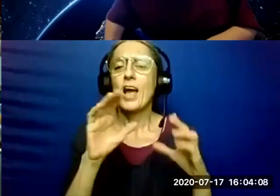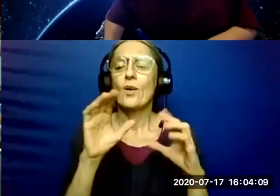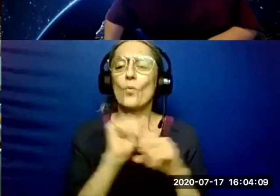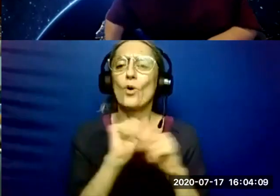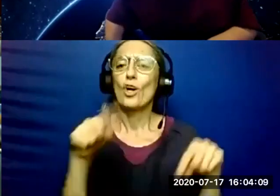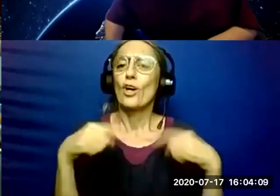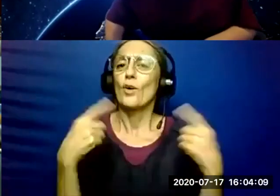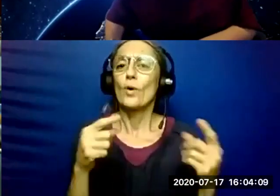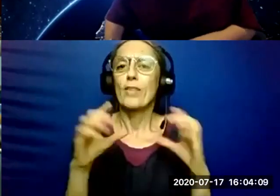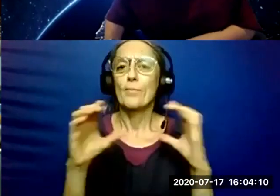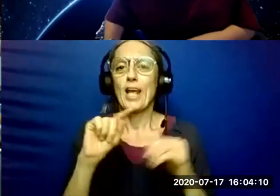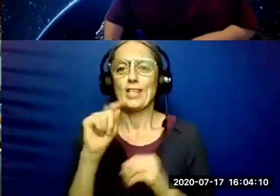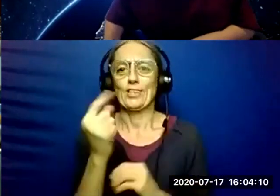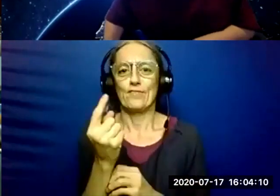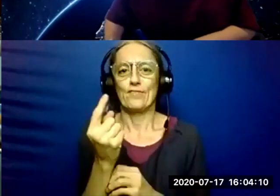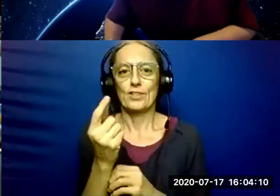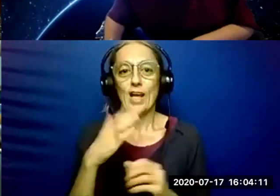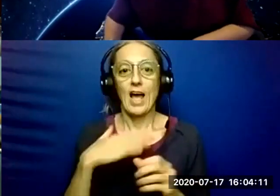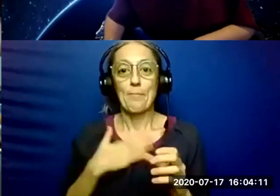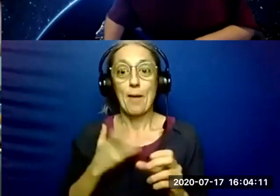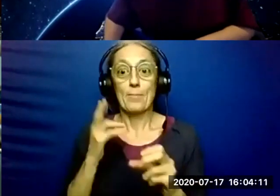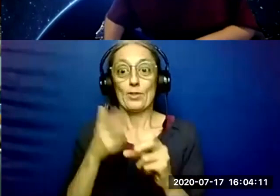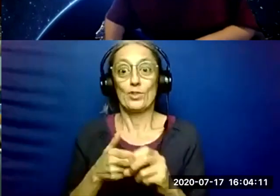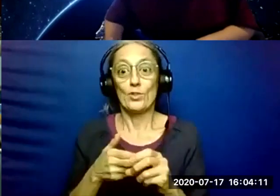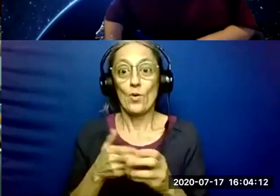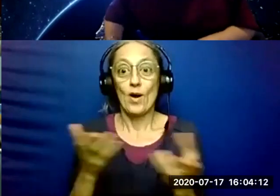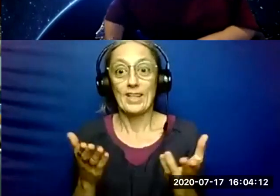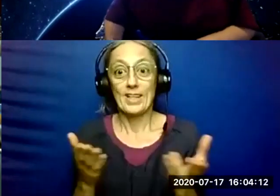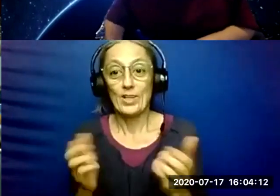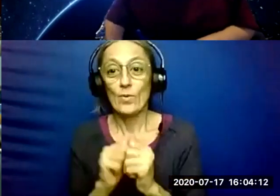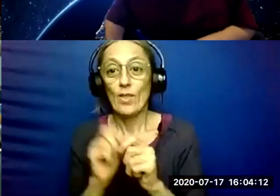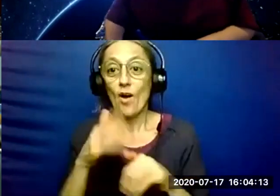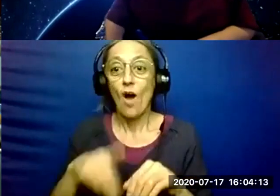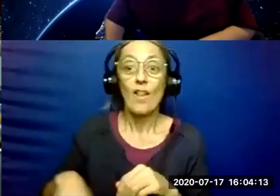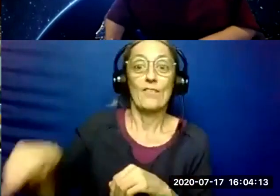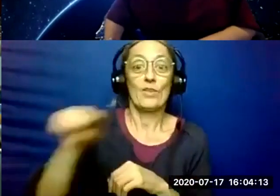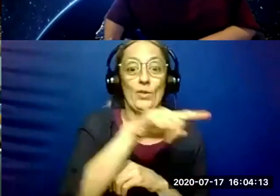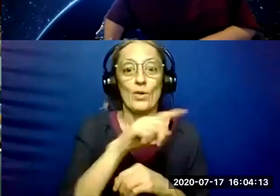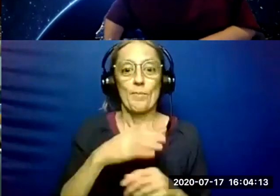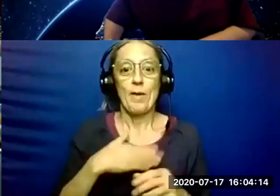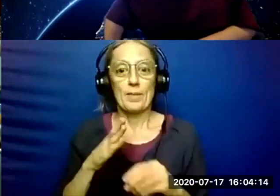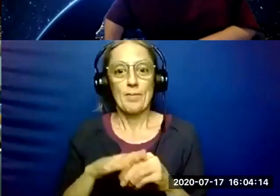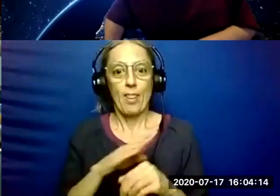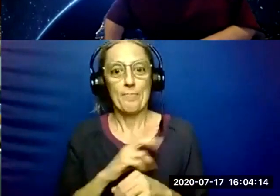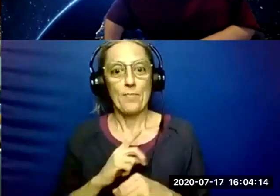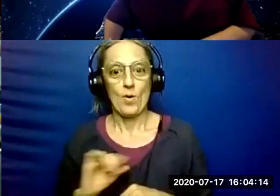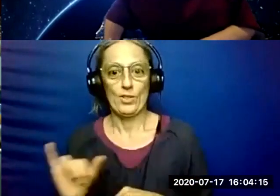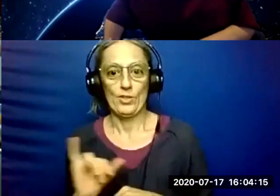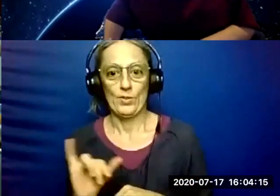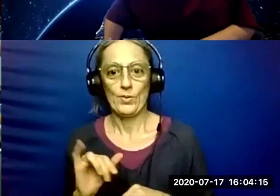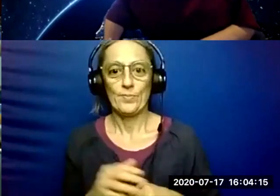and to be with all of you today. Let me first say you know that I've had the privilege of knowing Bob for many years.